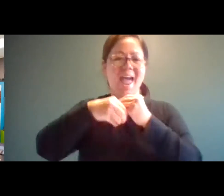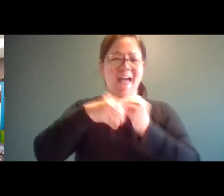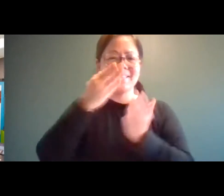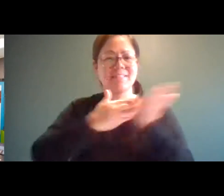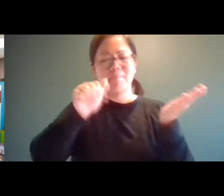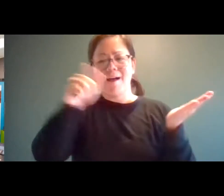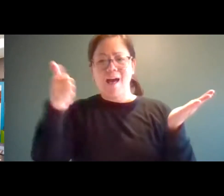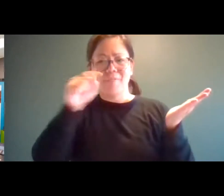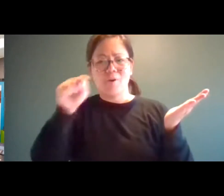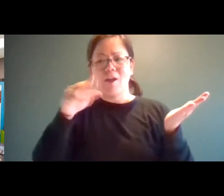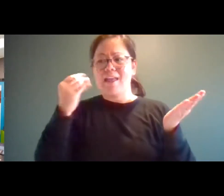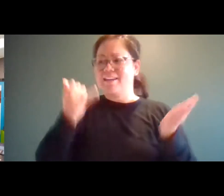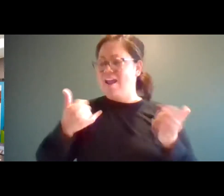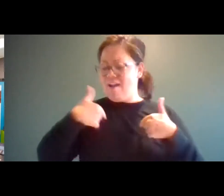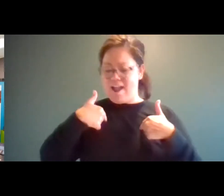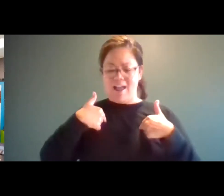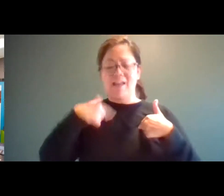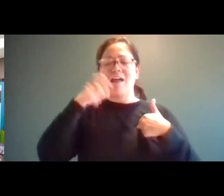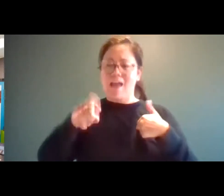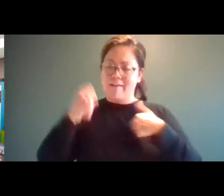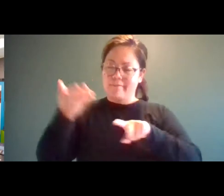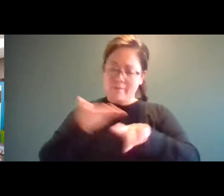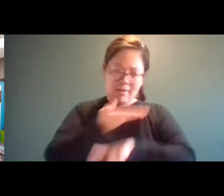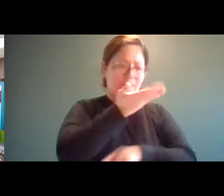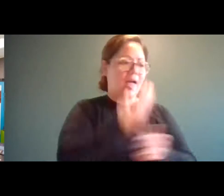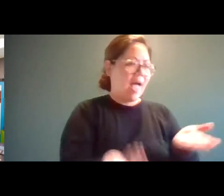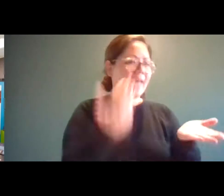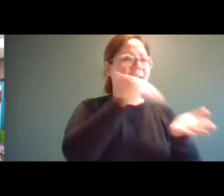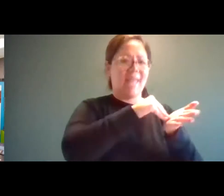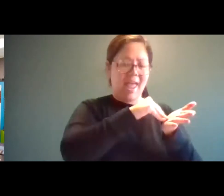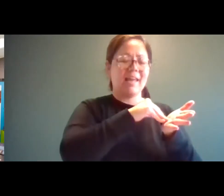and now I need to have my translation looked at again